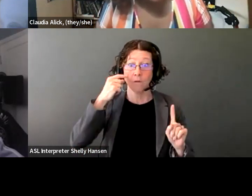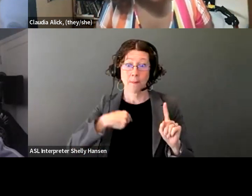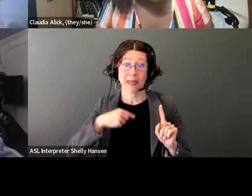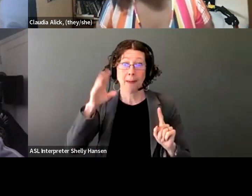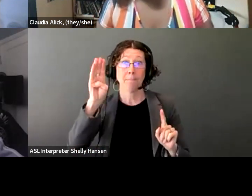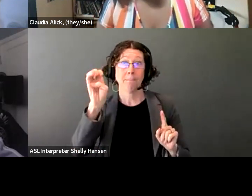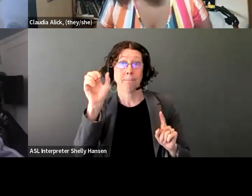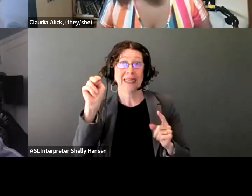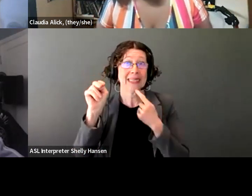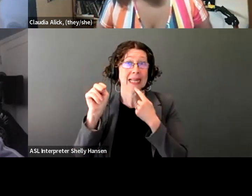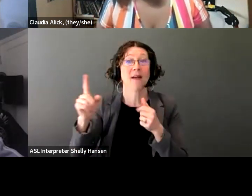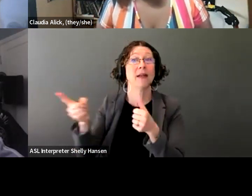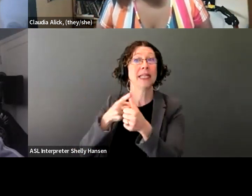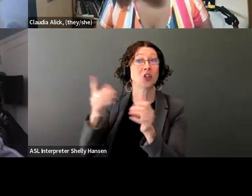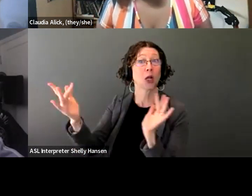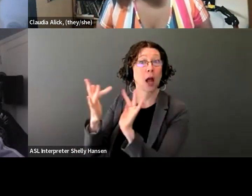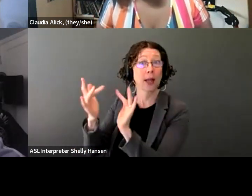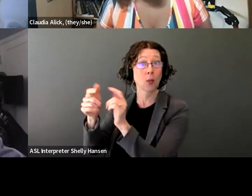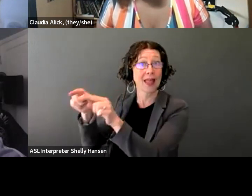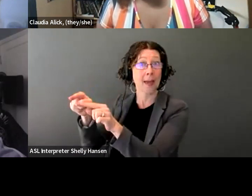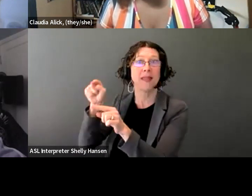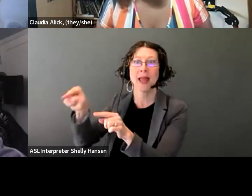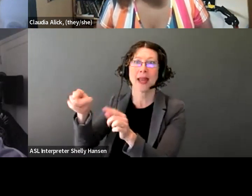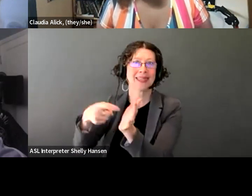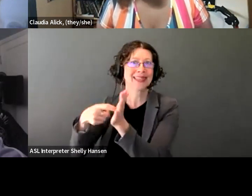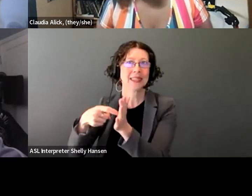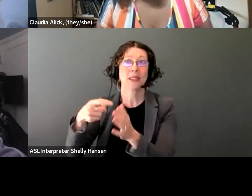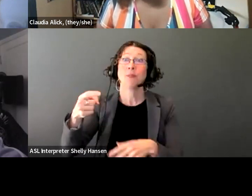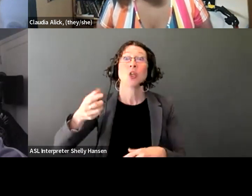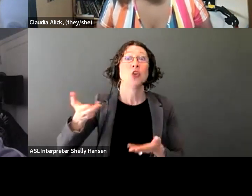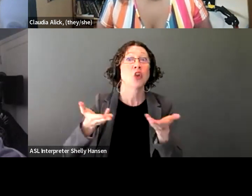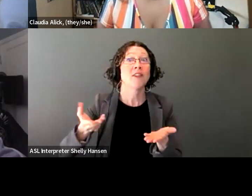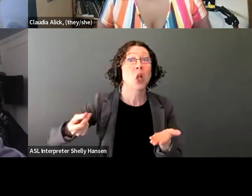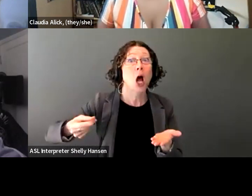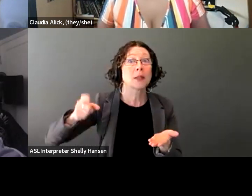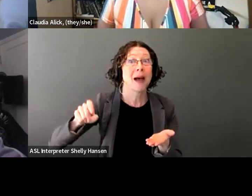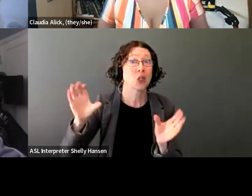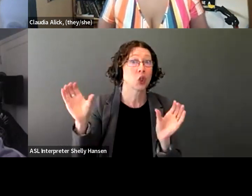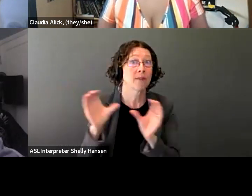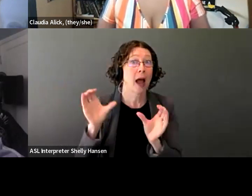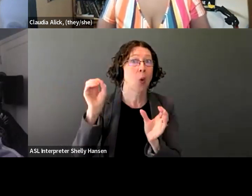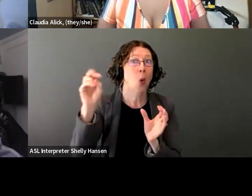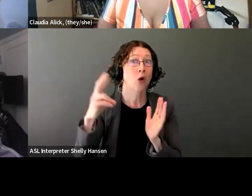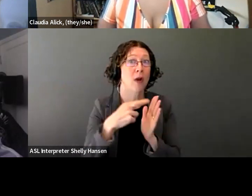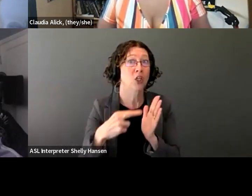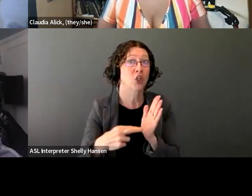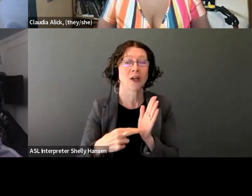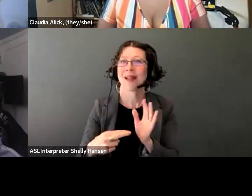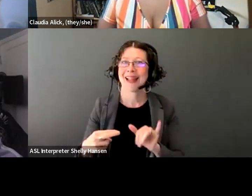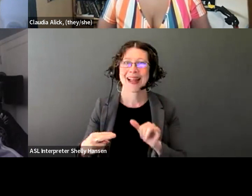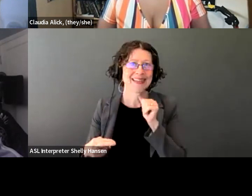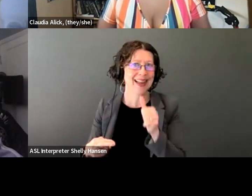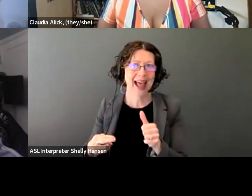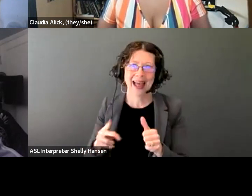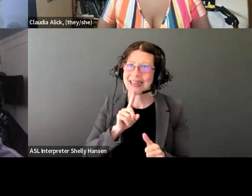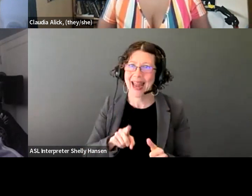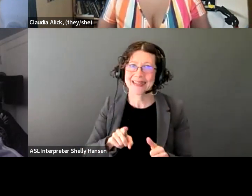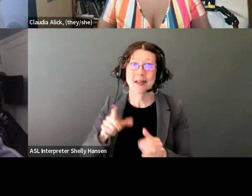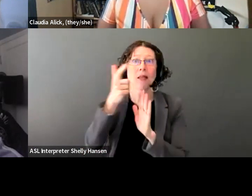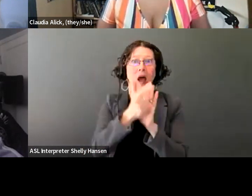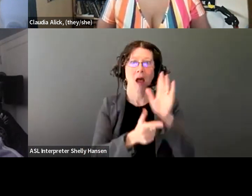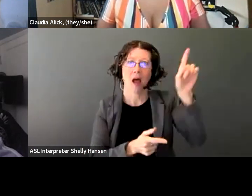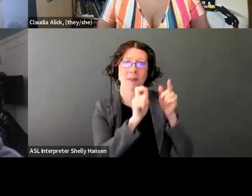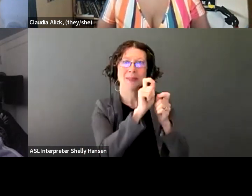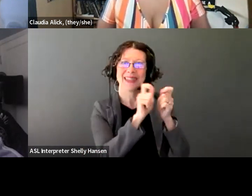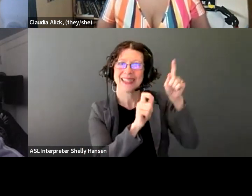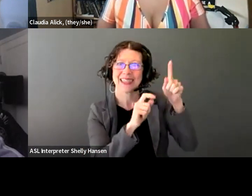They were insisting that service dogs were not allowed.